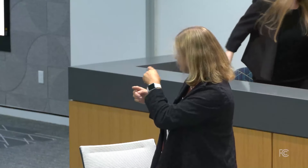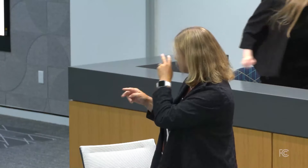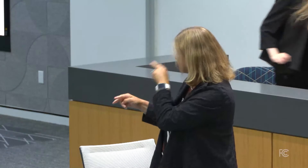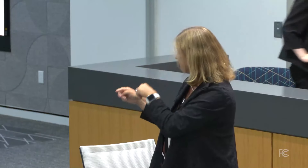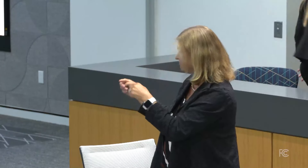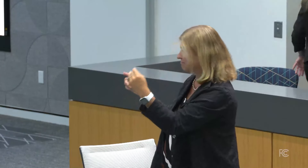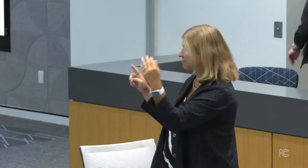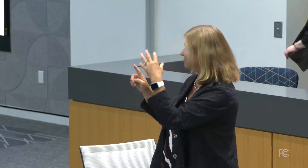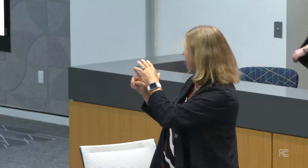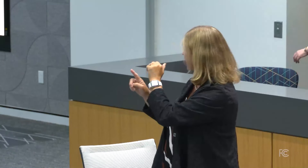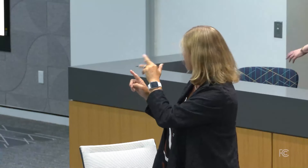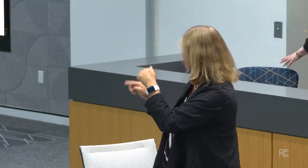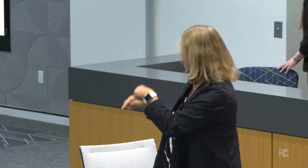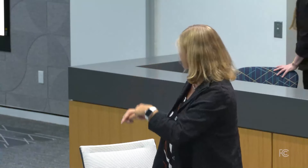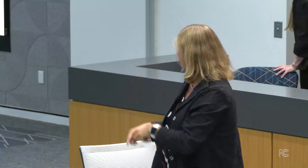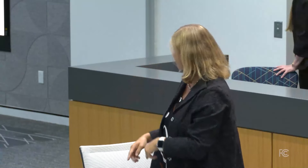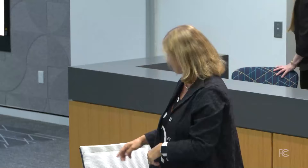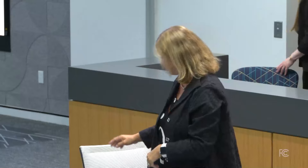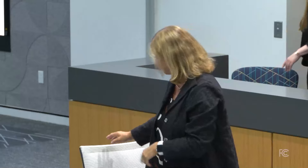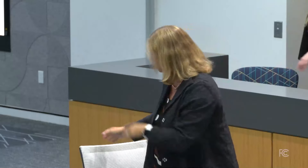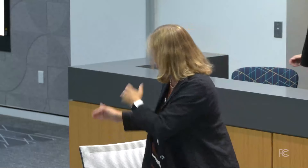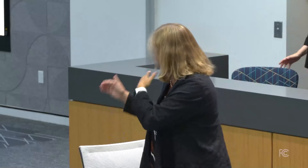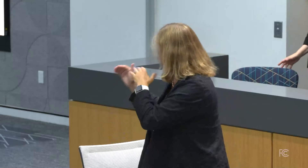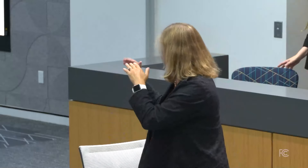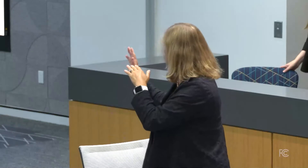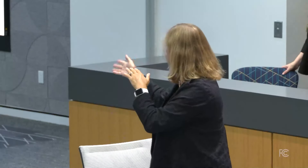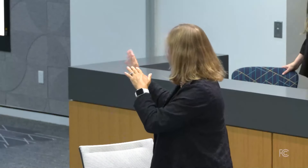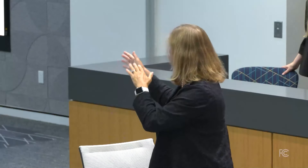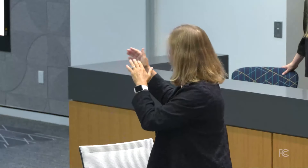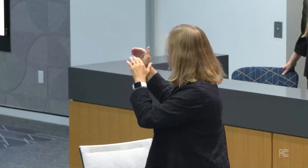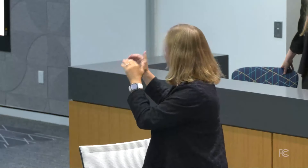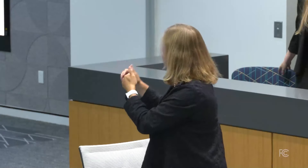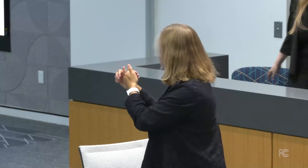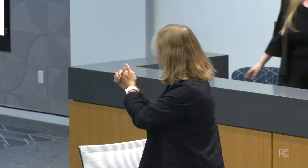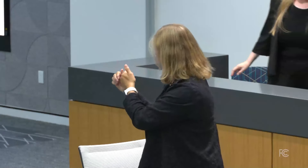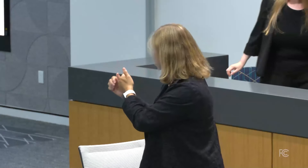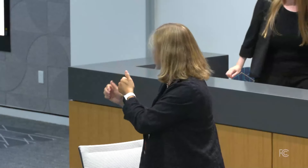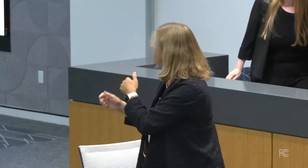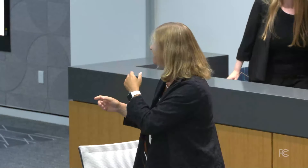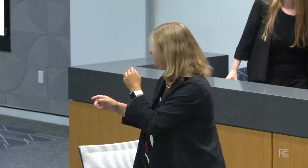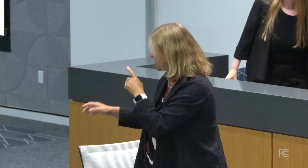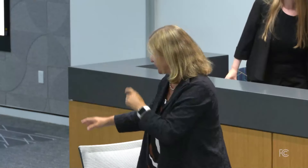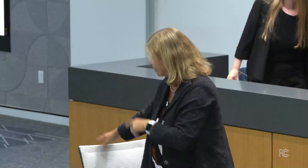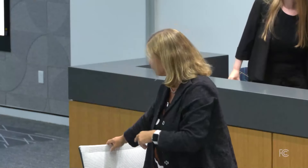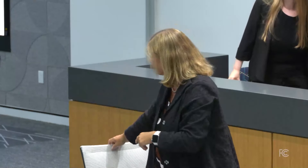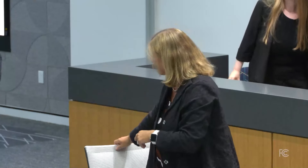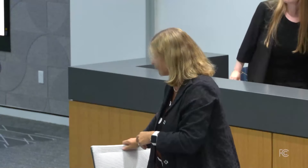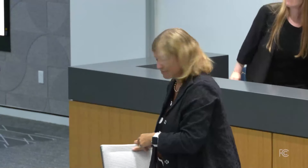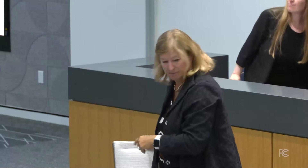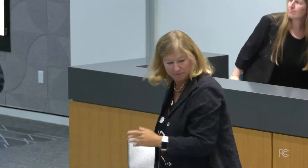HAVE ONE QUESTION FROM A MEMBER OF THE AUDIENCE. CAN YOU COME JOIN US OVER